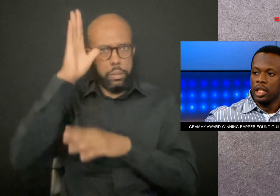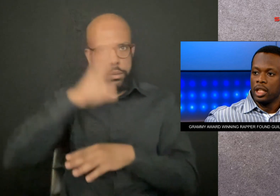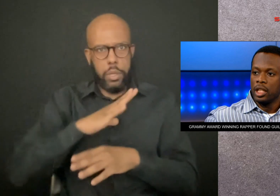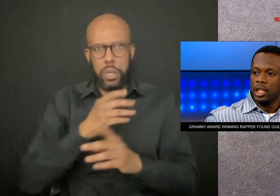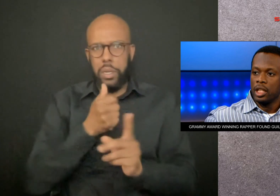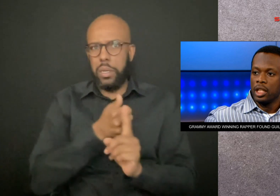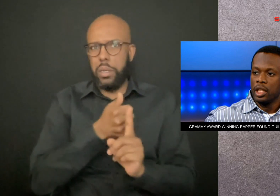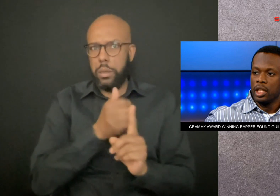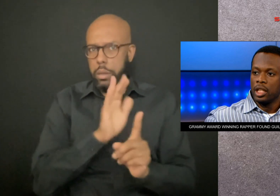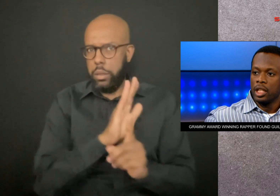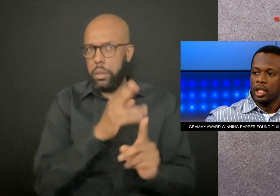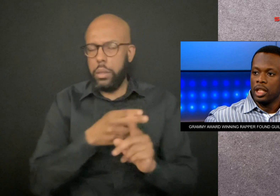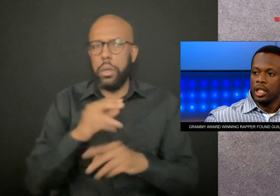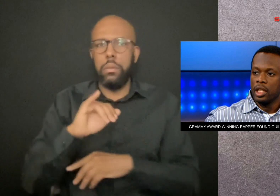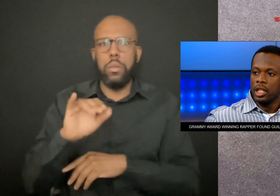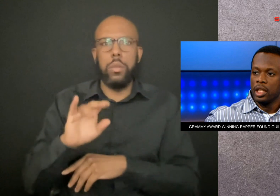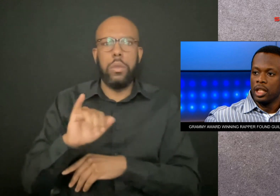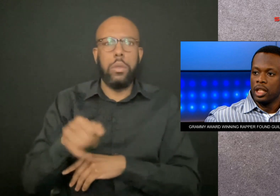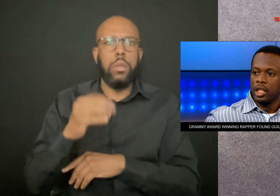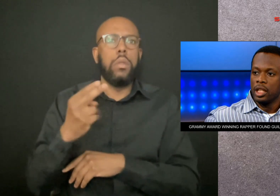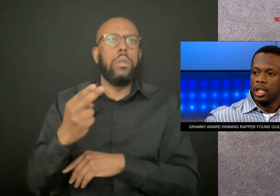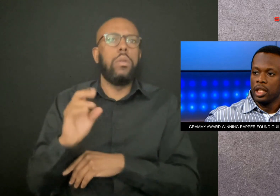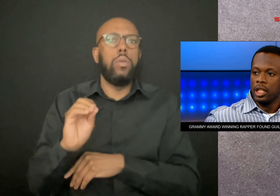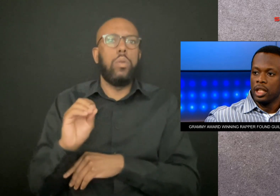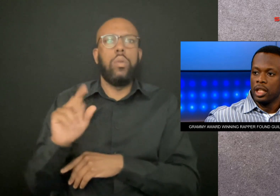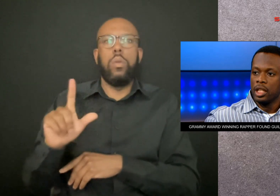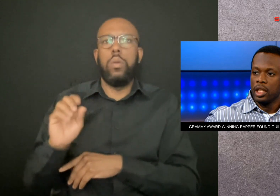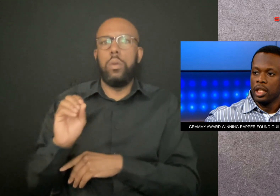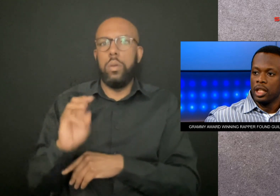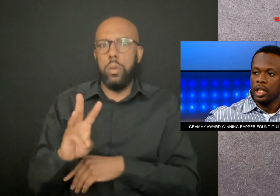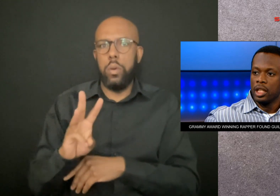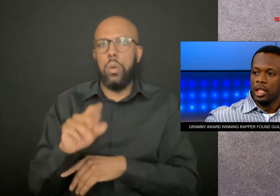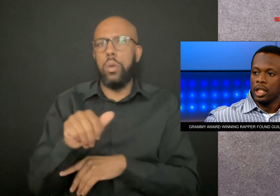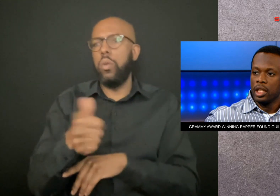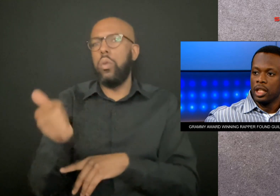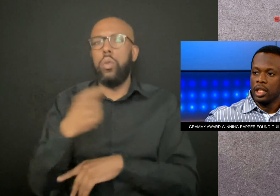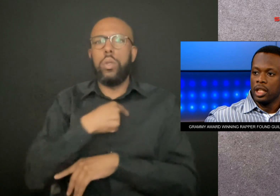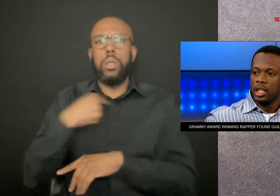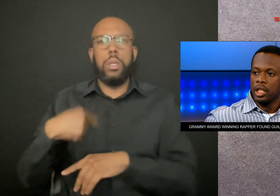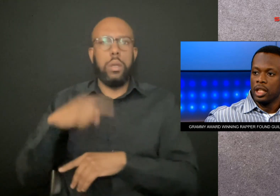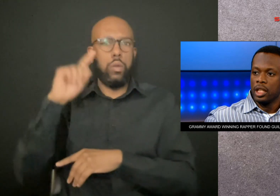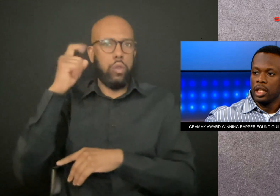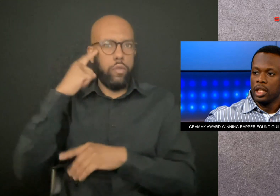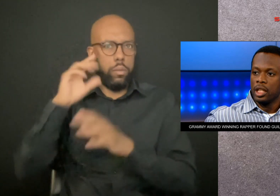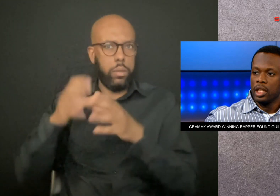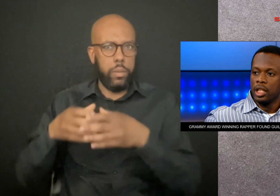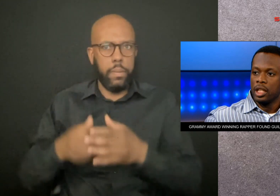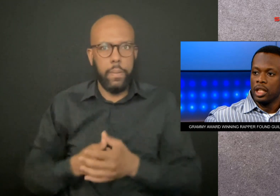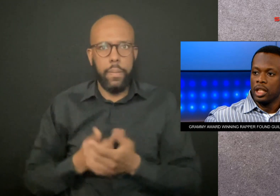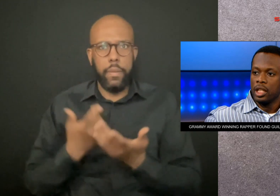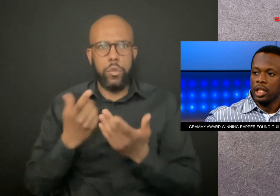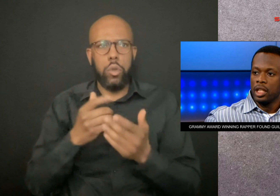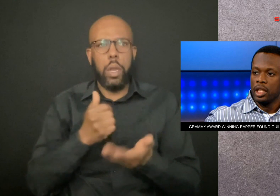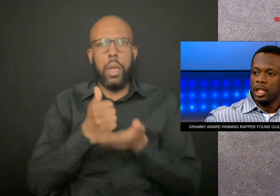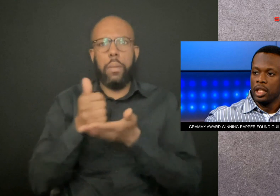Jolo And the Chinese government gain access to us officials.